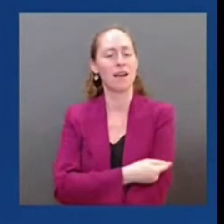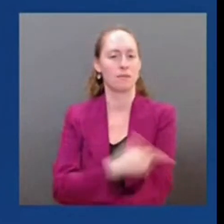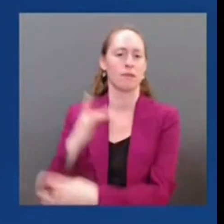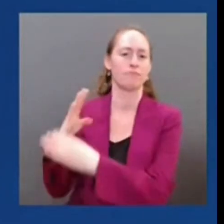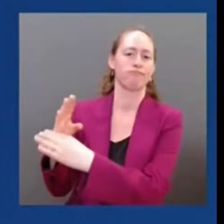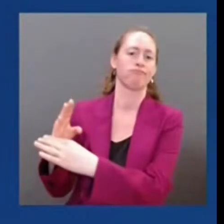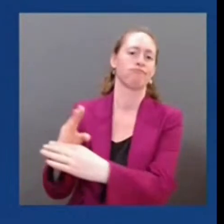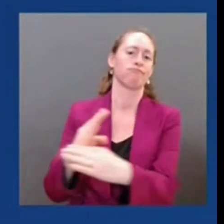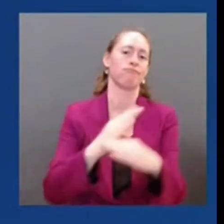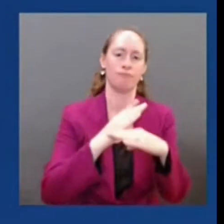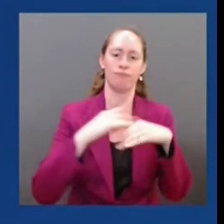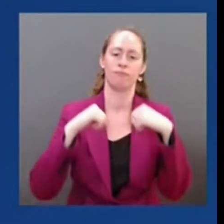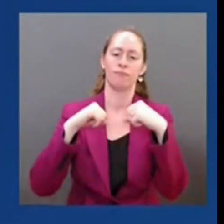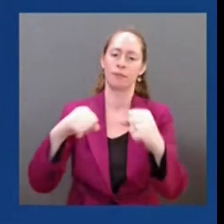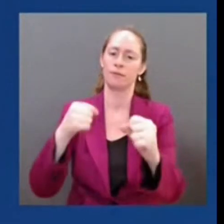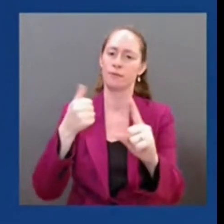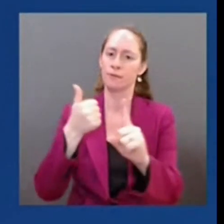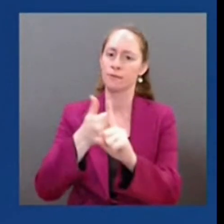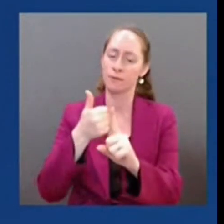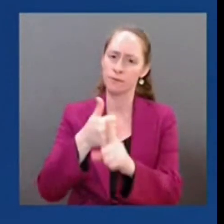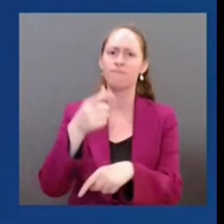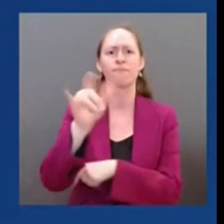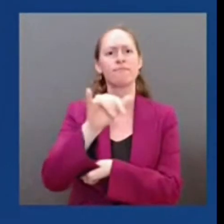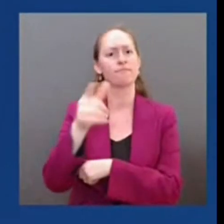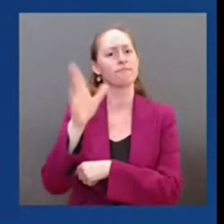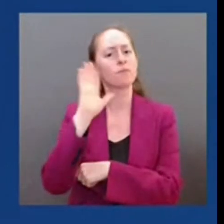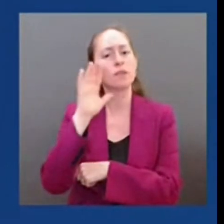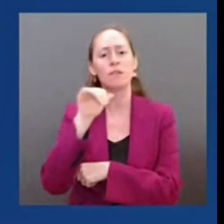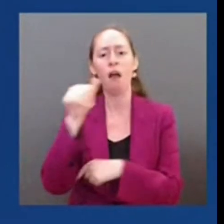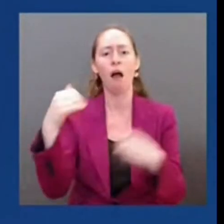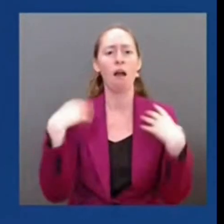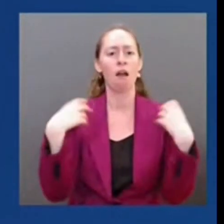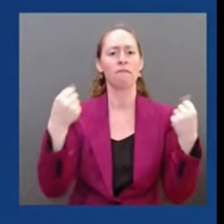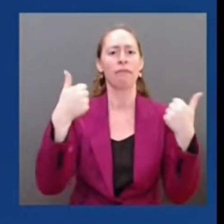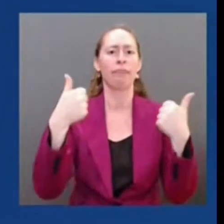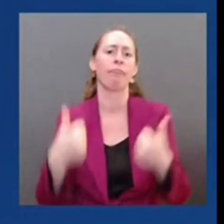VARIANTS. IMPORTANTLY, VACCINES CONTINUE TO PROVIDE STRONG PROTECTION